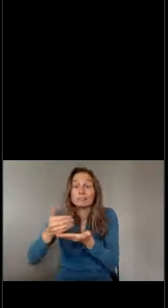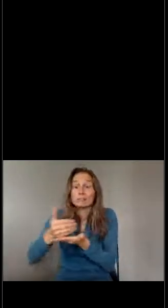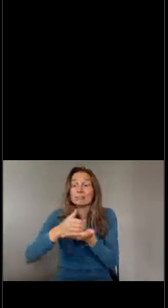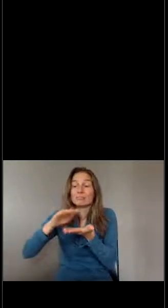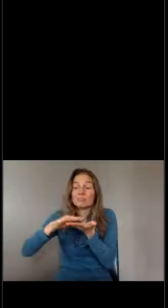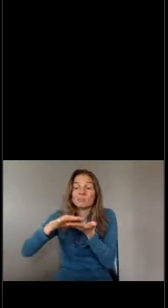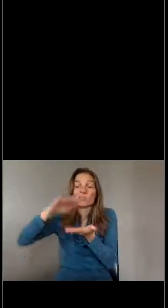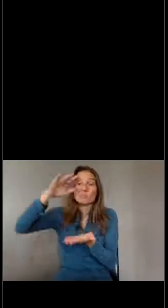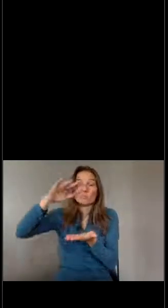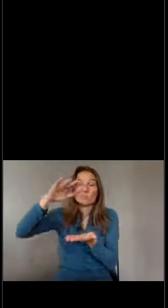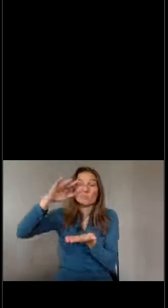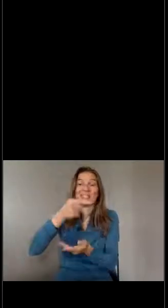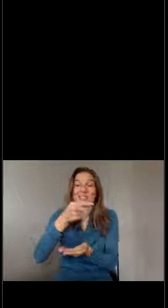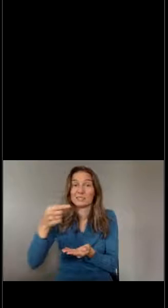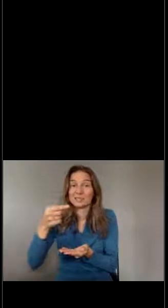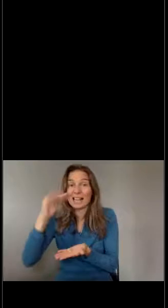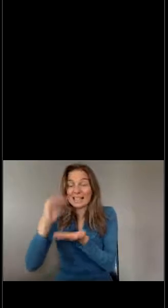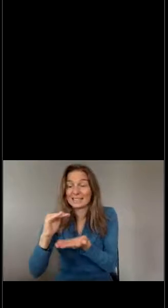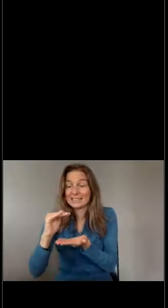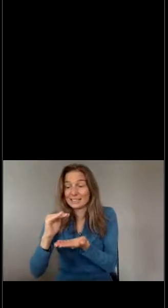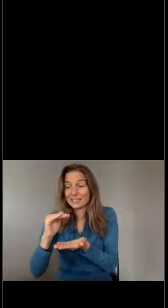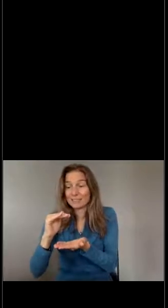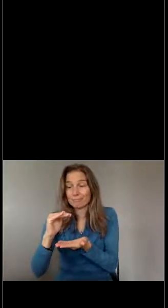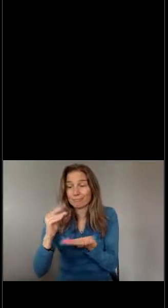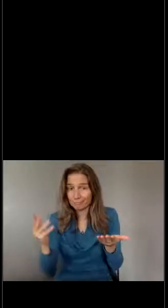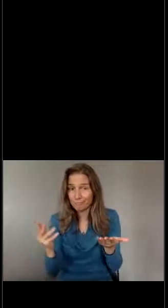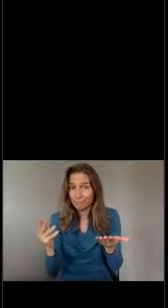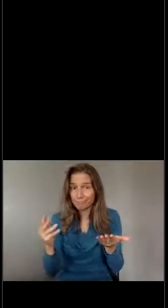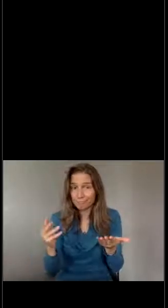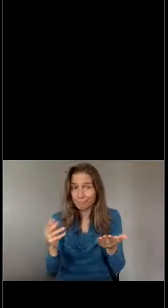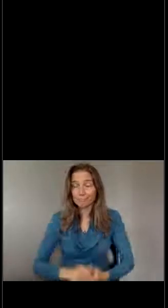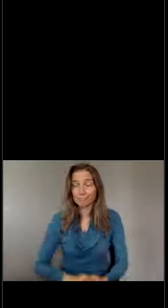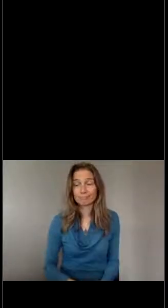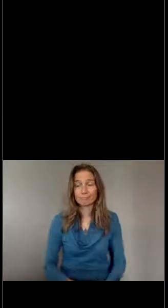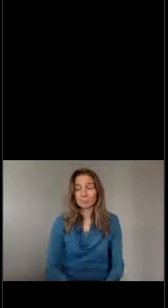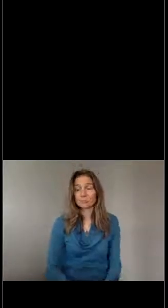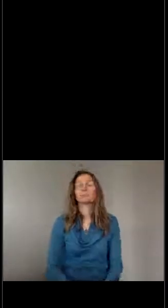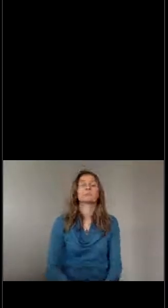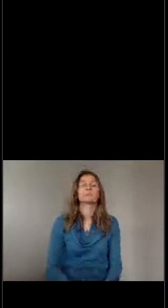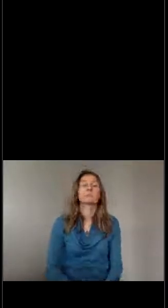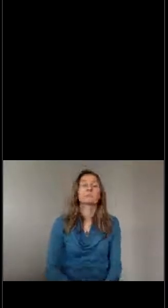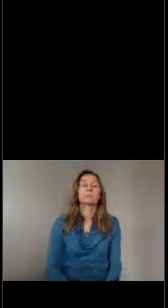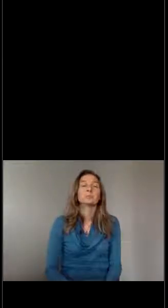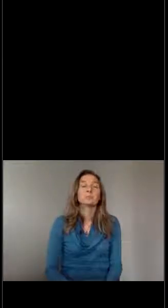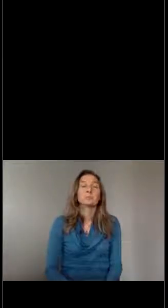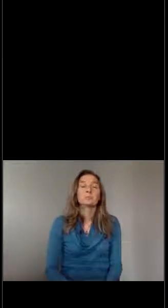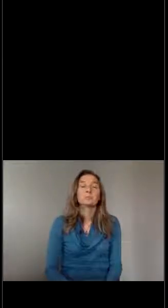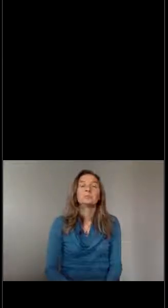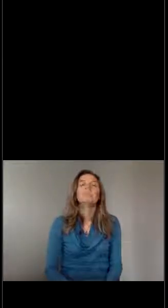And that's two years that could be earning years. They found there were many impacts to the costs.